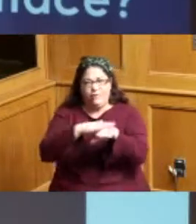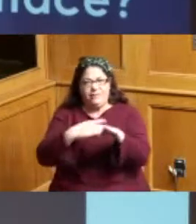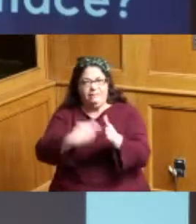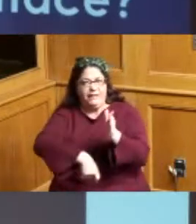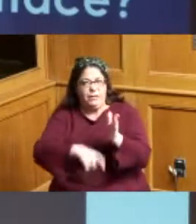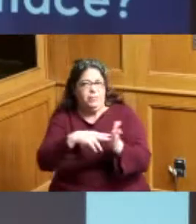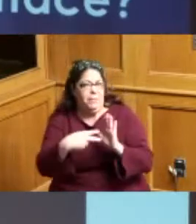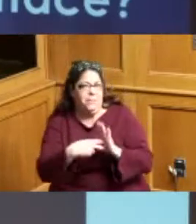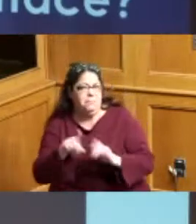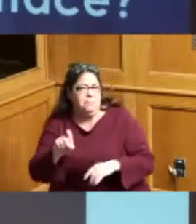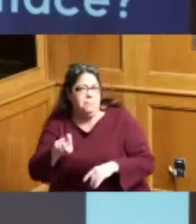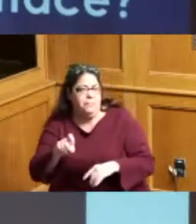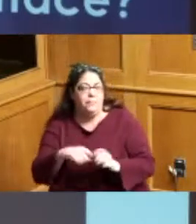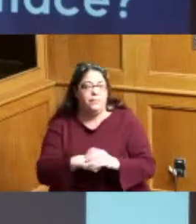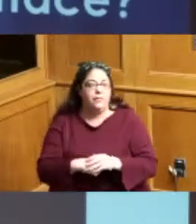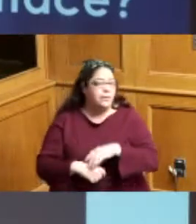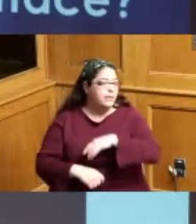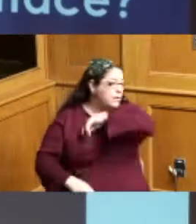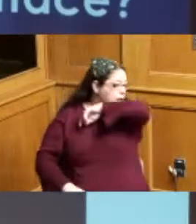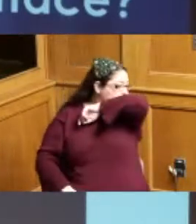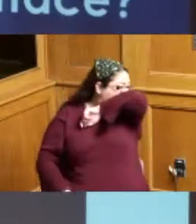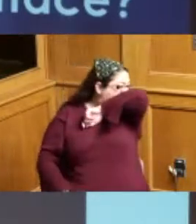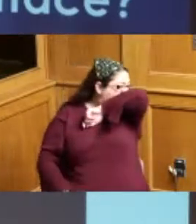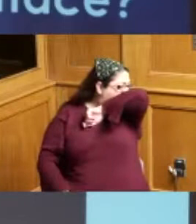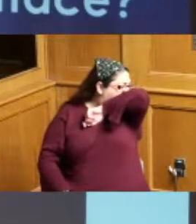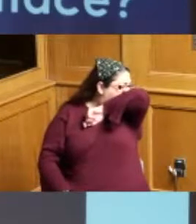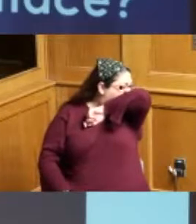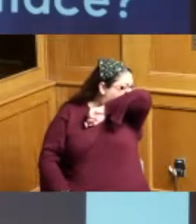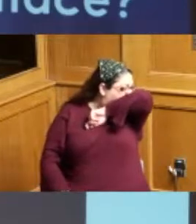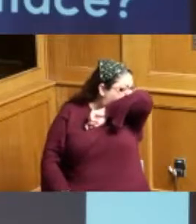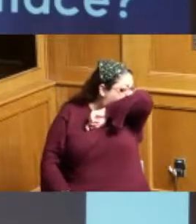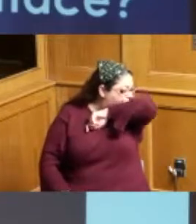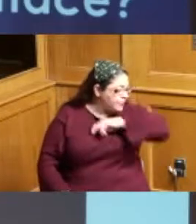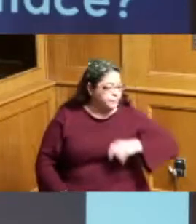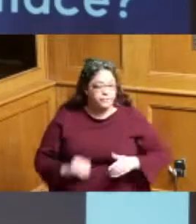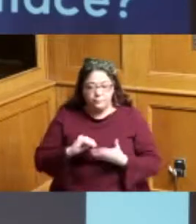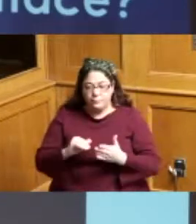and look forward to hearing from the Board on their feedback and what questions to come back